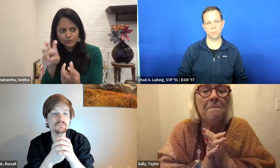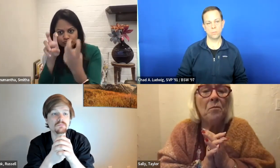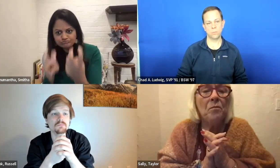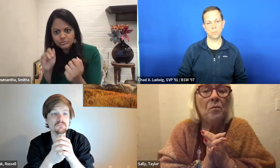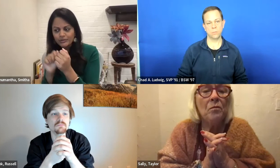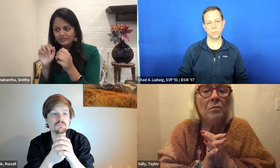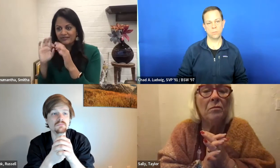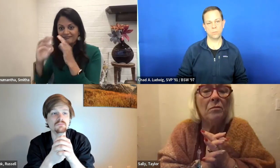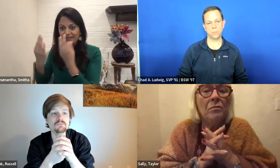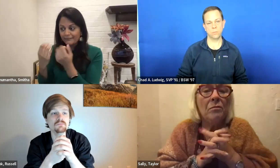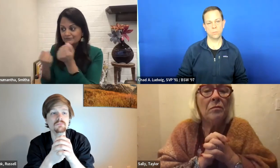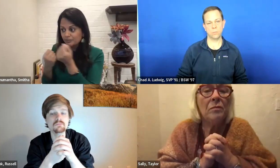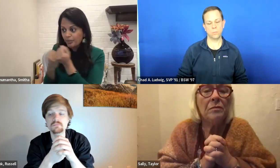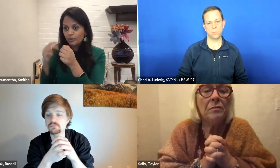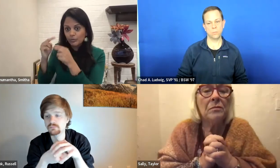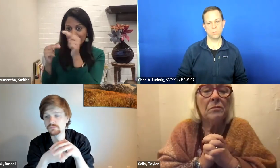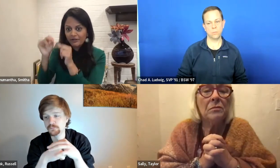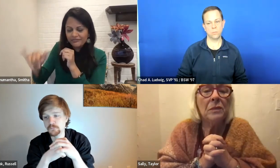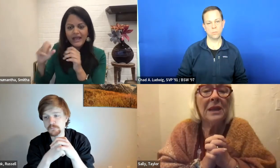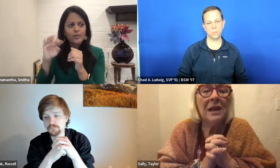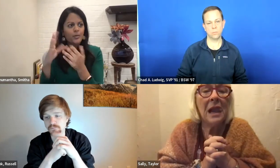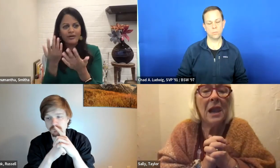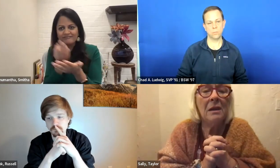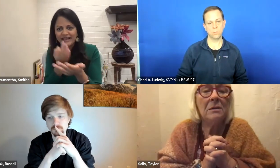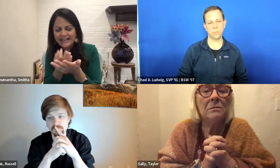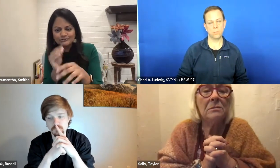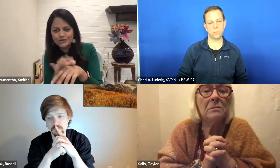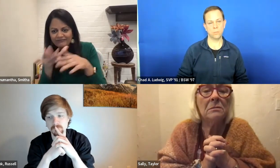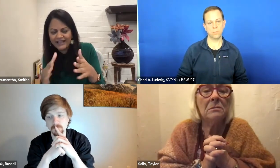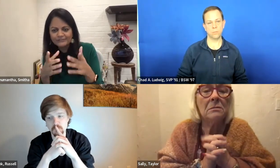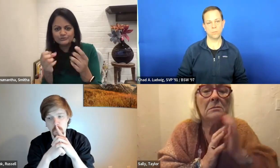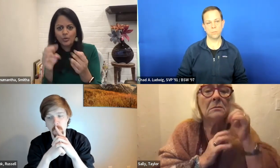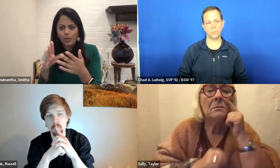For that type of plan, did you sit down with your family support, or did you sit down